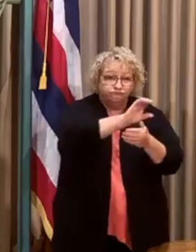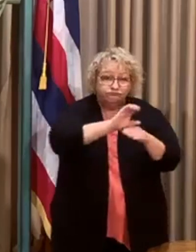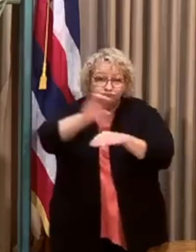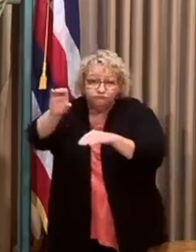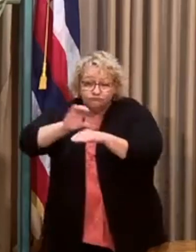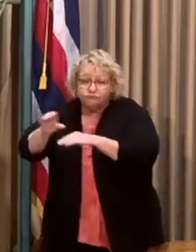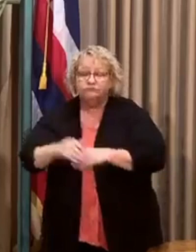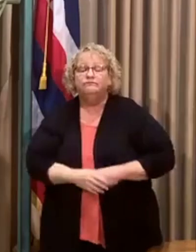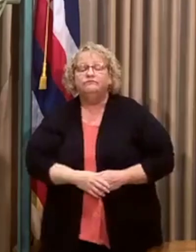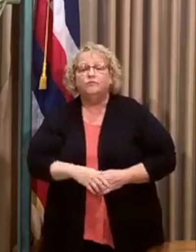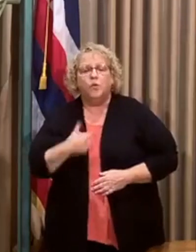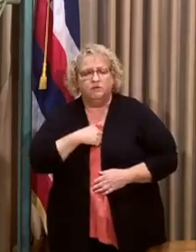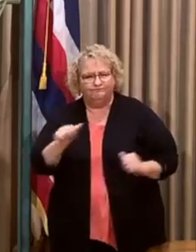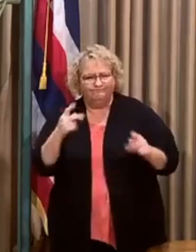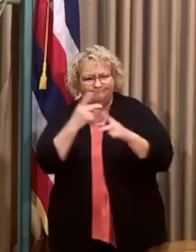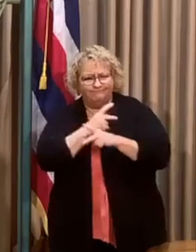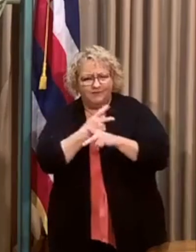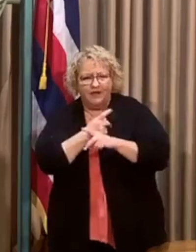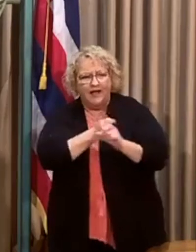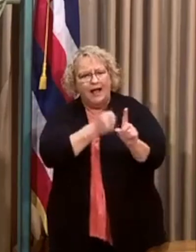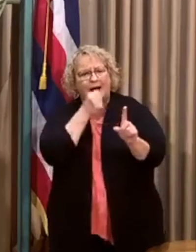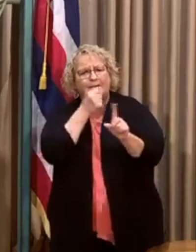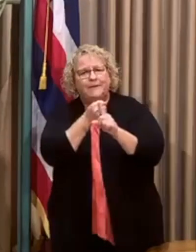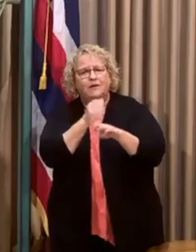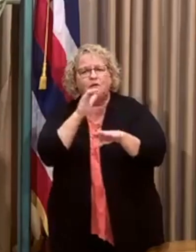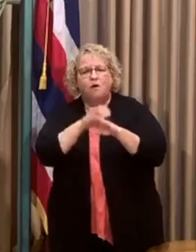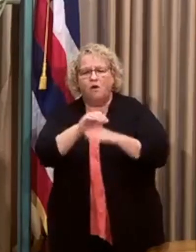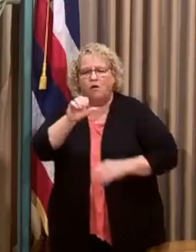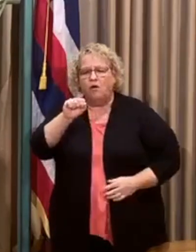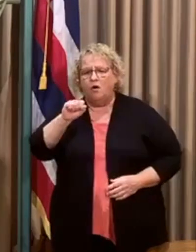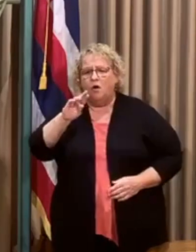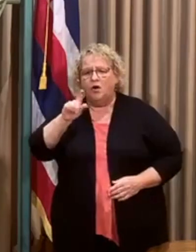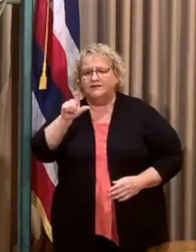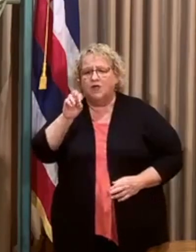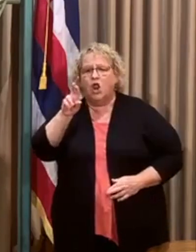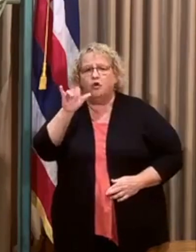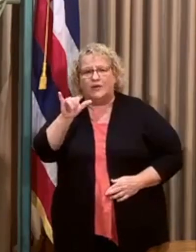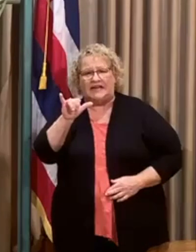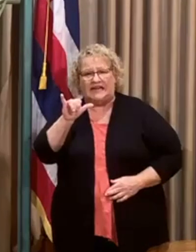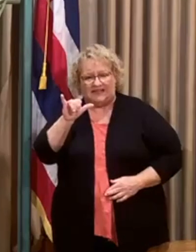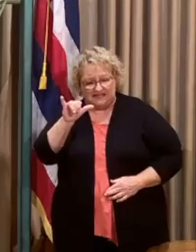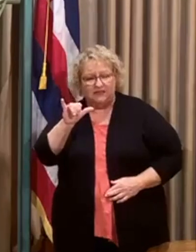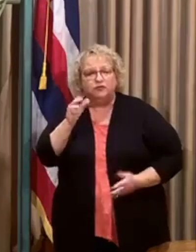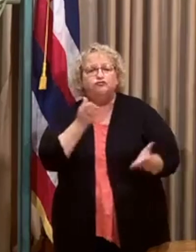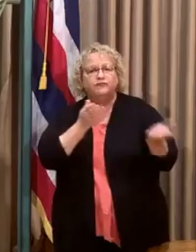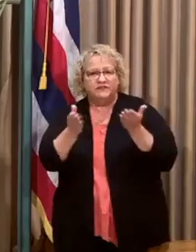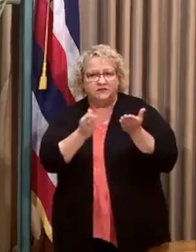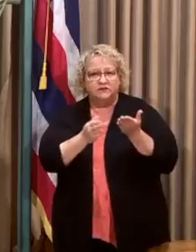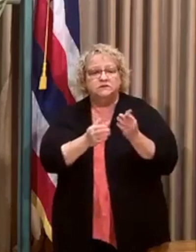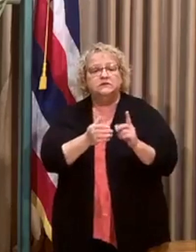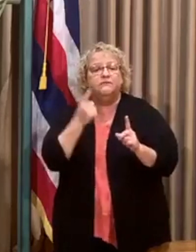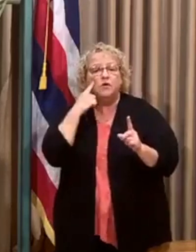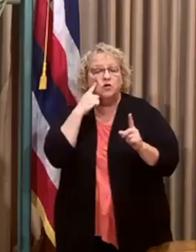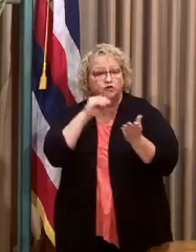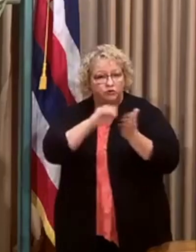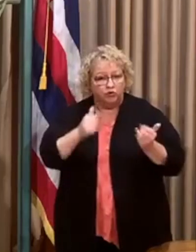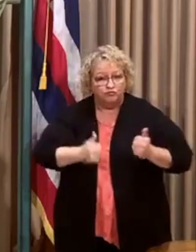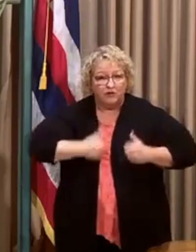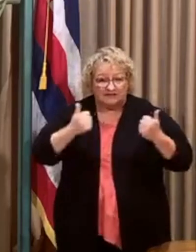We also are trying to understand the impact on our auxiliaries, many of which are self-supporting. Our student residence halls are self-supporting,